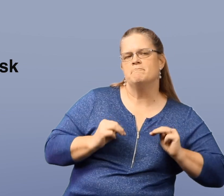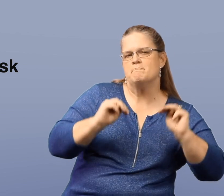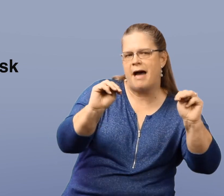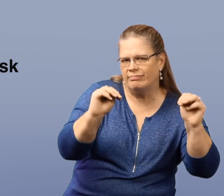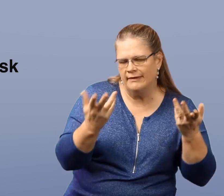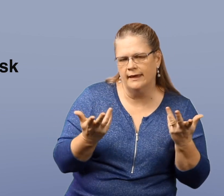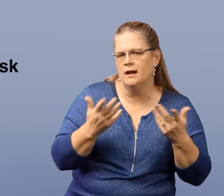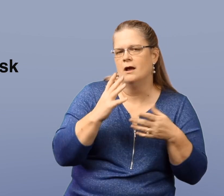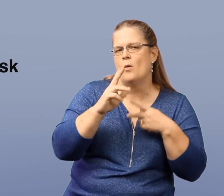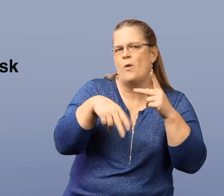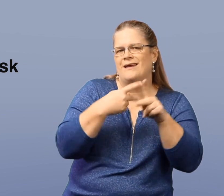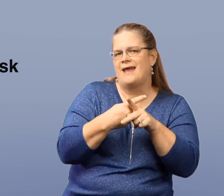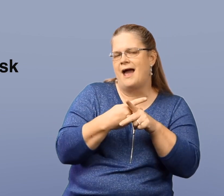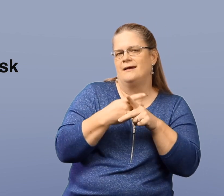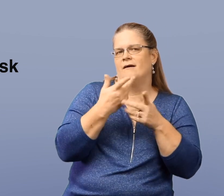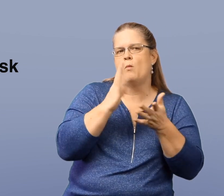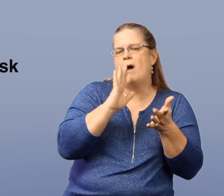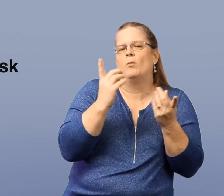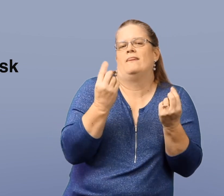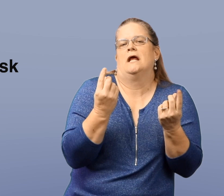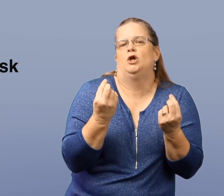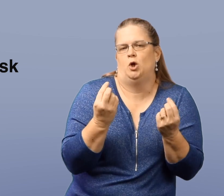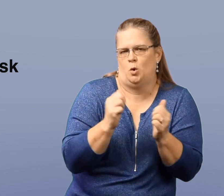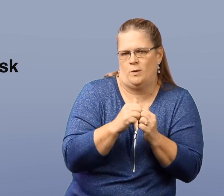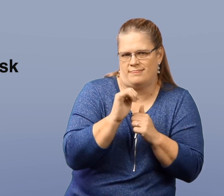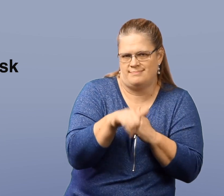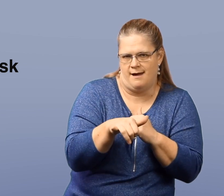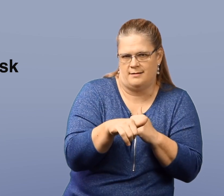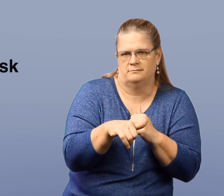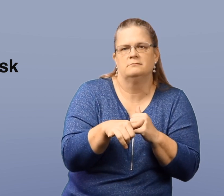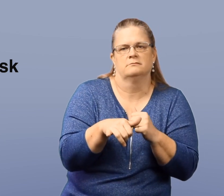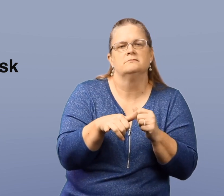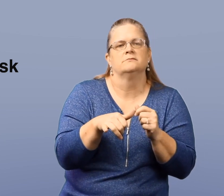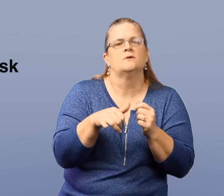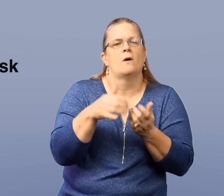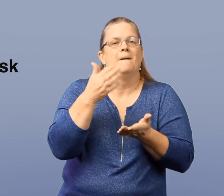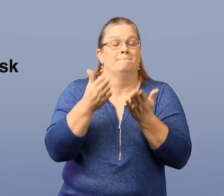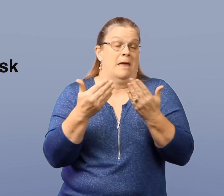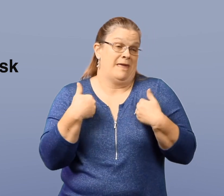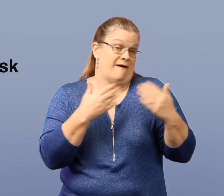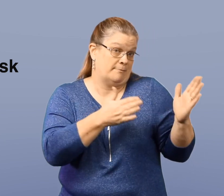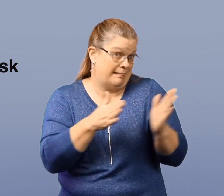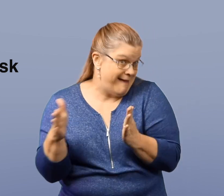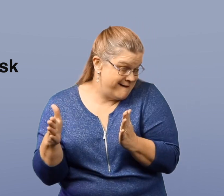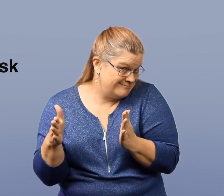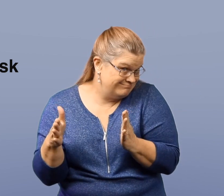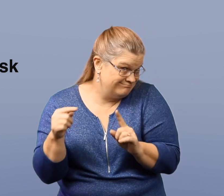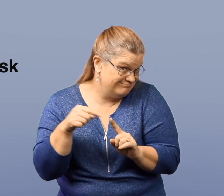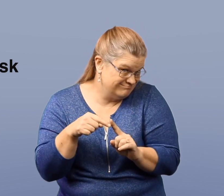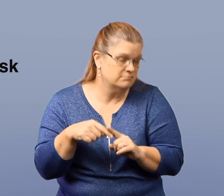and may have a plan, which basically means a method or what they may do with said method.